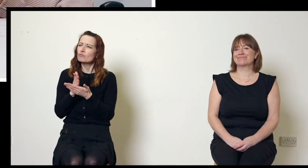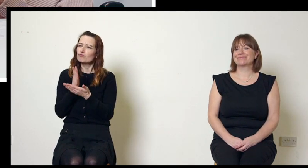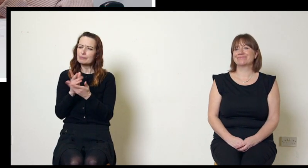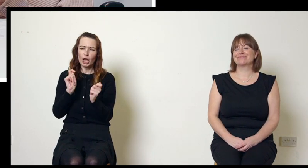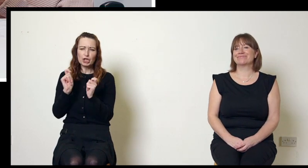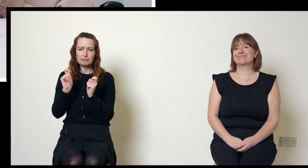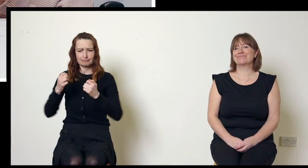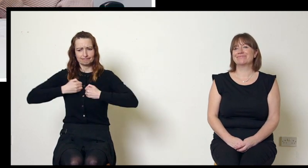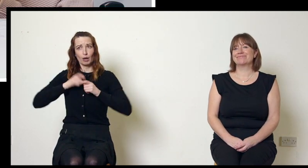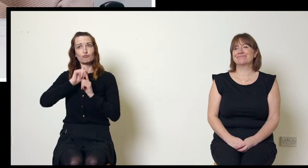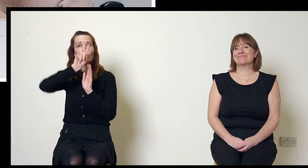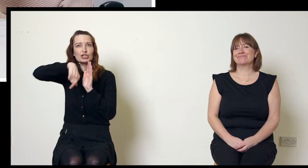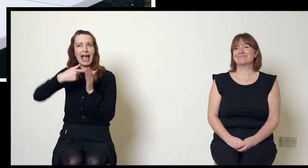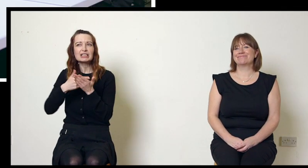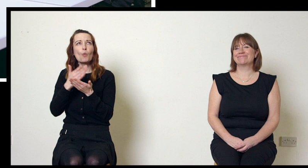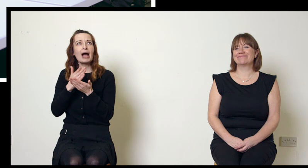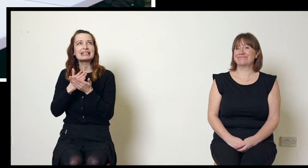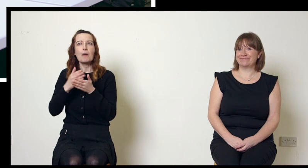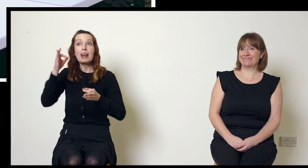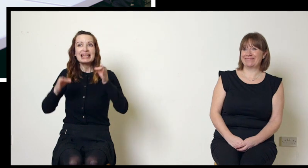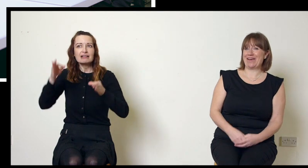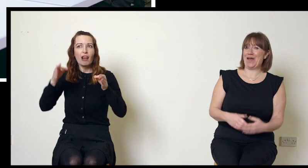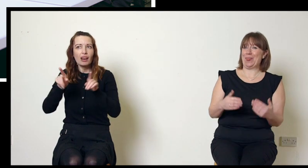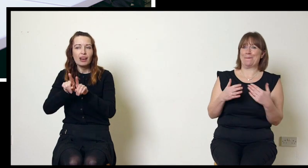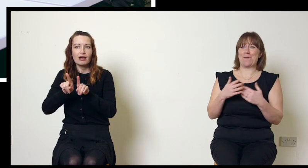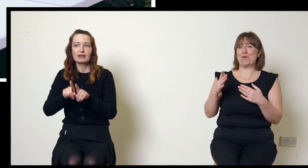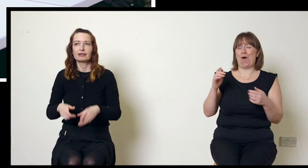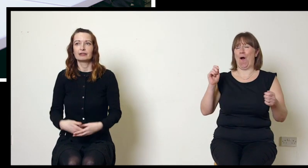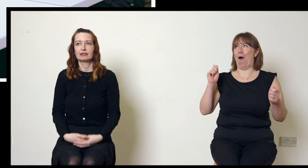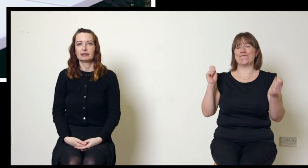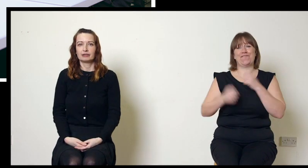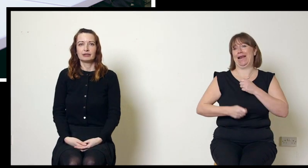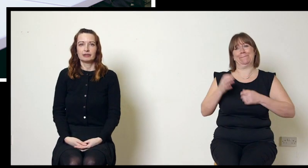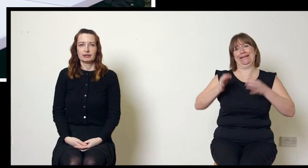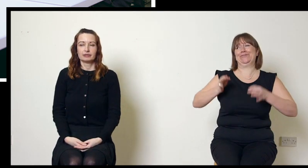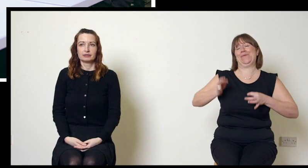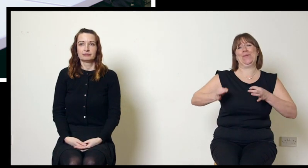it's it's a little bit political as well, right. The most overtly political, I think that we've been.